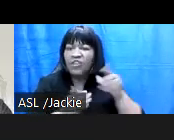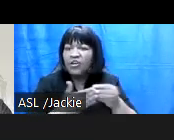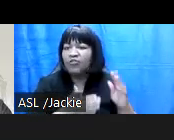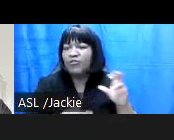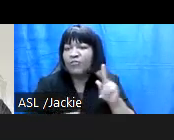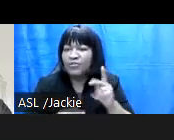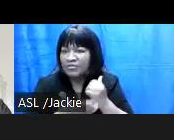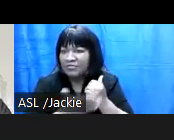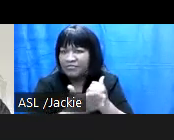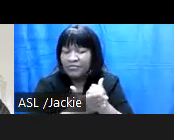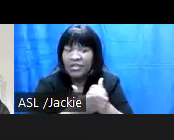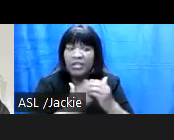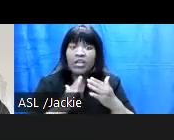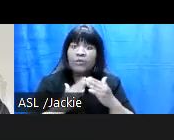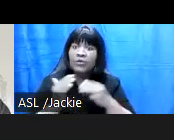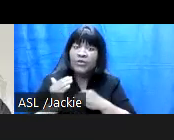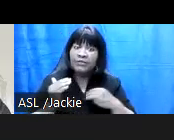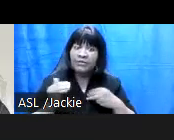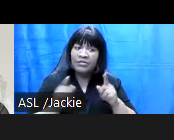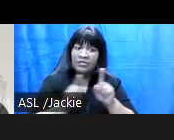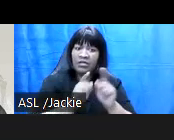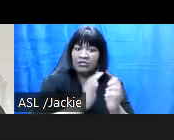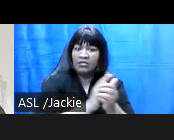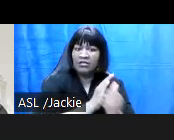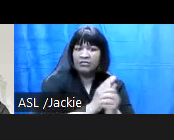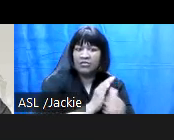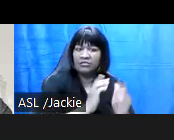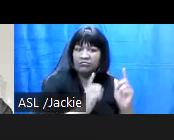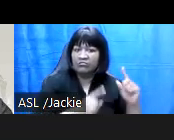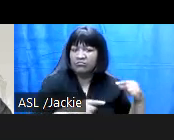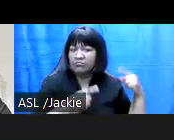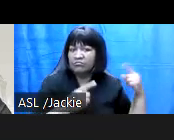Community members as experts. Historically, government has